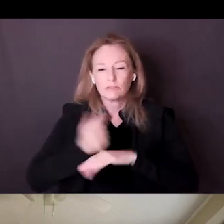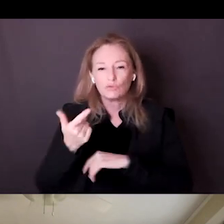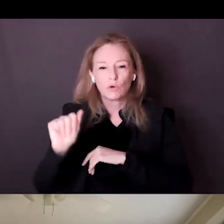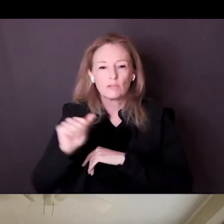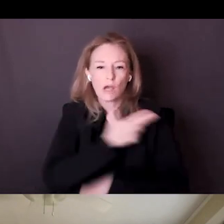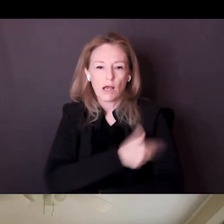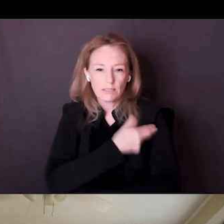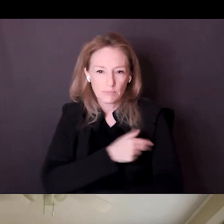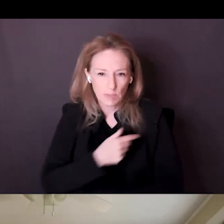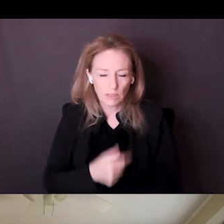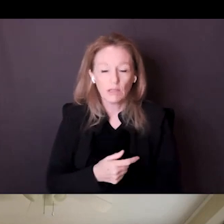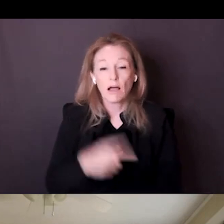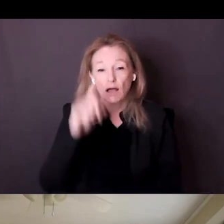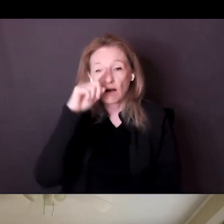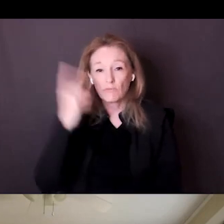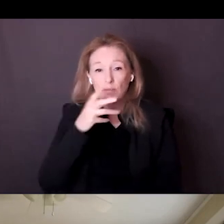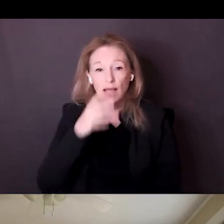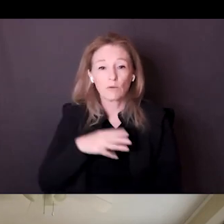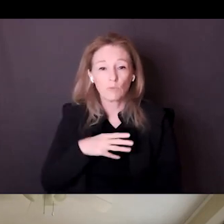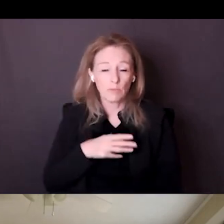WOMEN WHO HAD RECENTLY MADE A SUICIDE ATTEMPT. SO I WOULD SIT IN